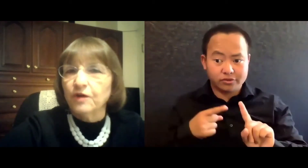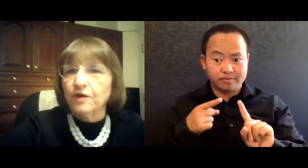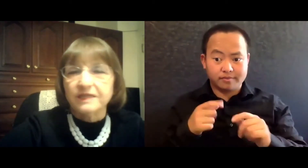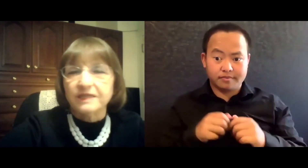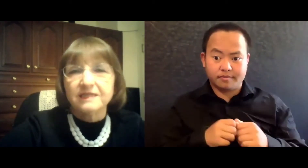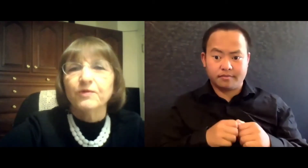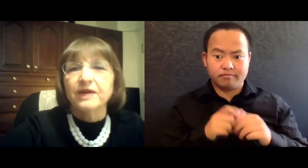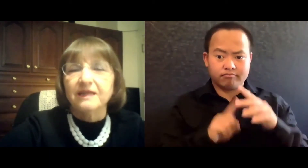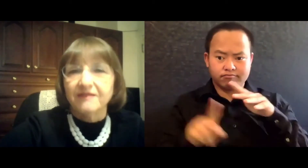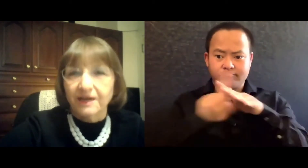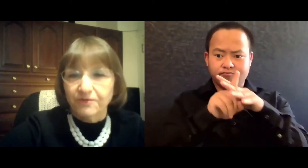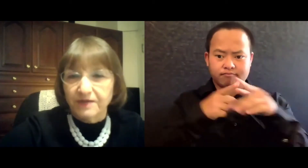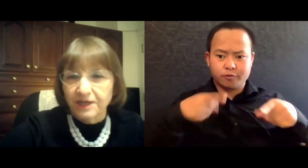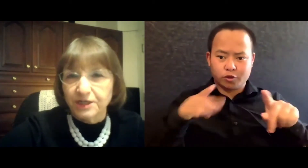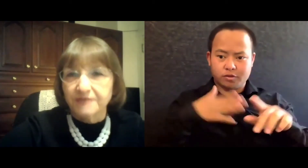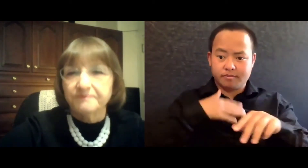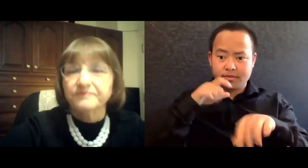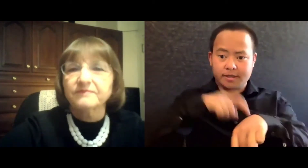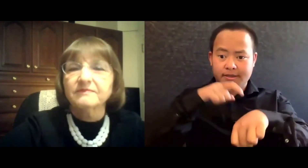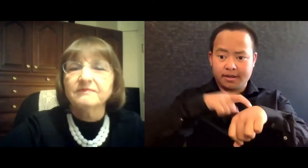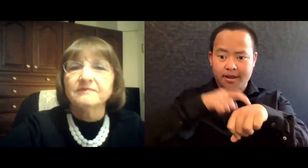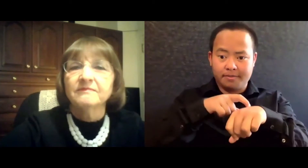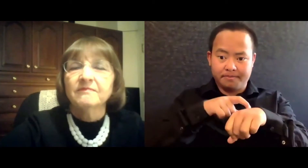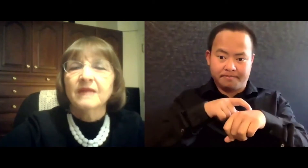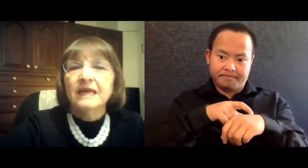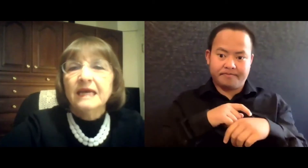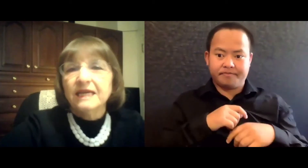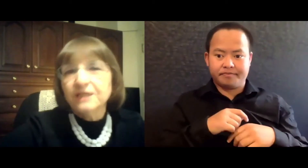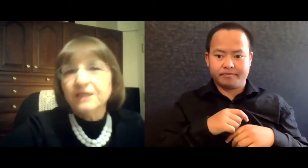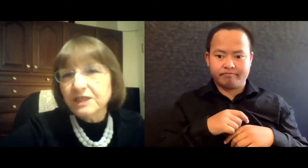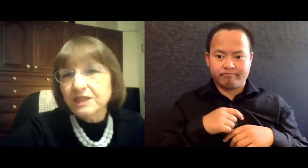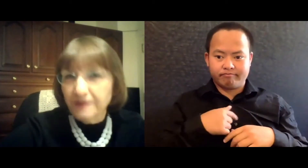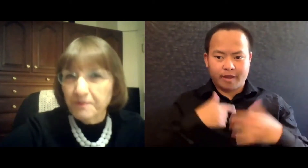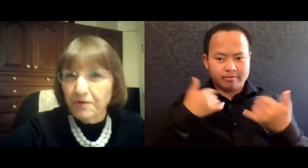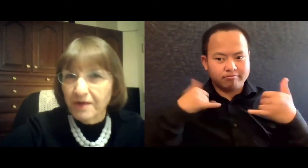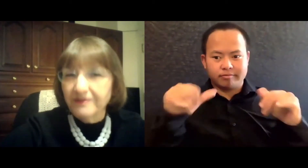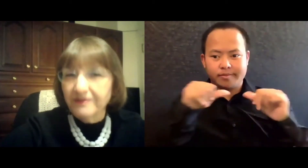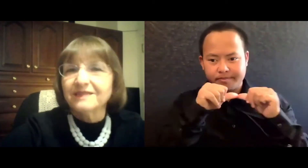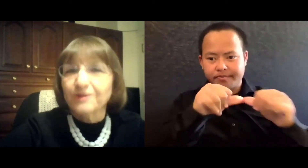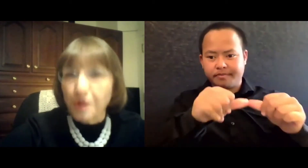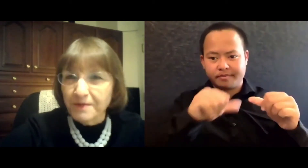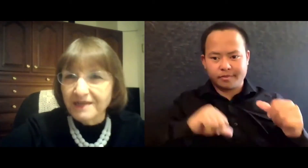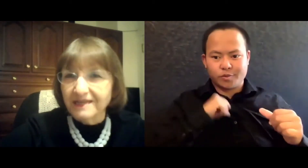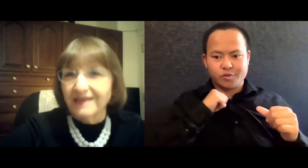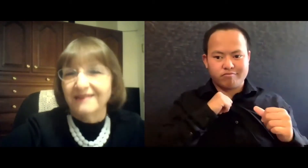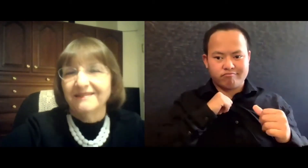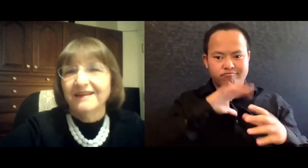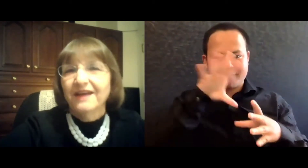in some way in their creation. Initiative number one is Lobby Day.